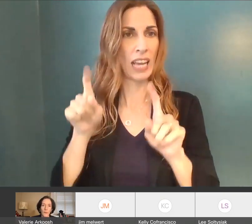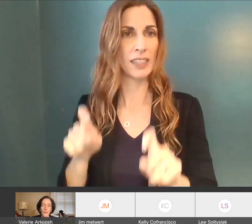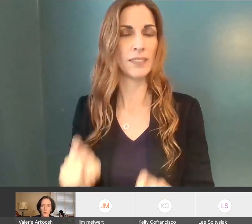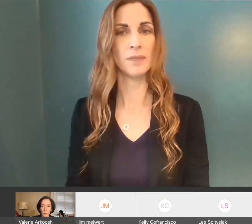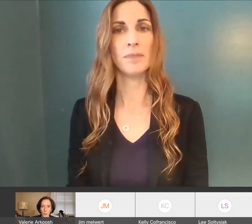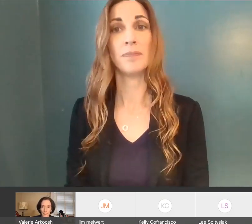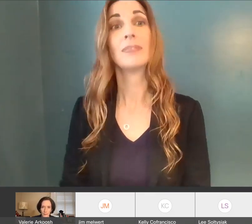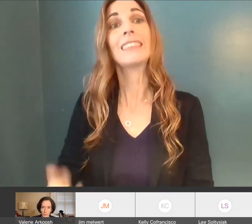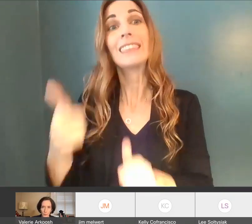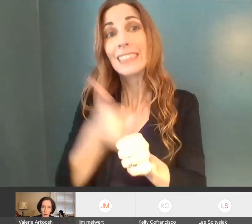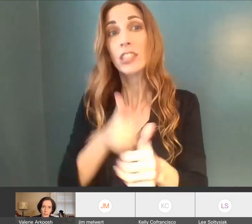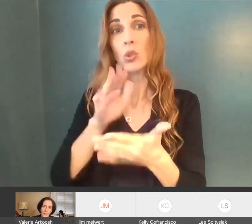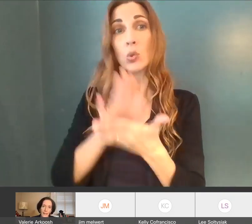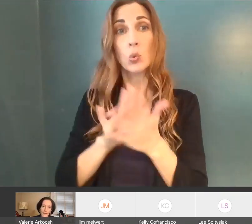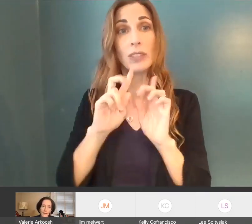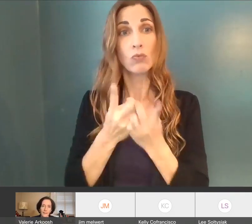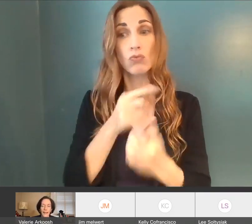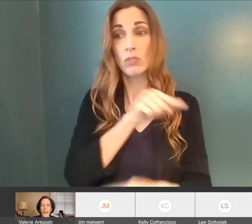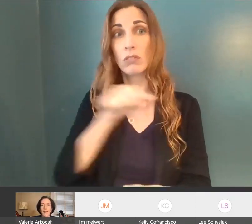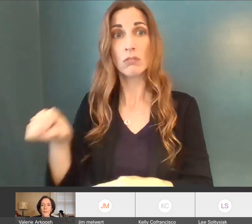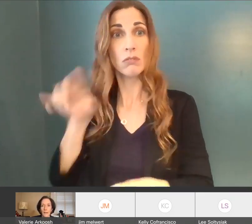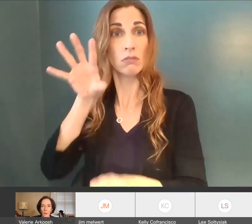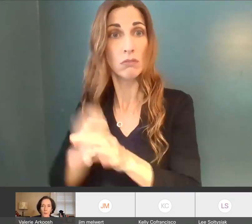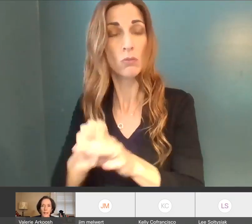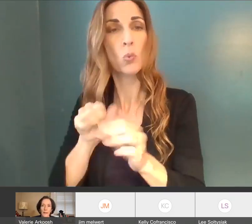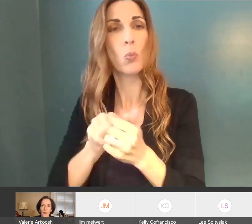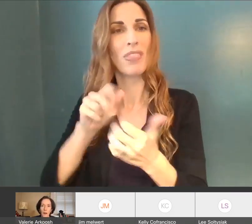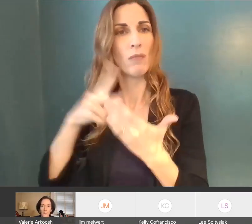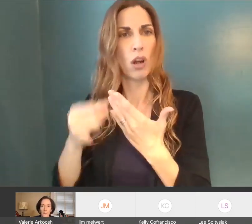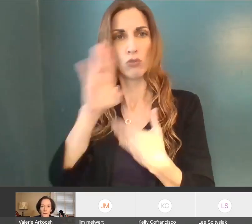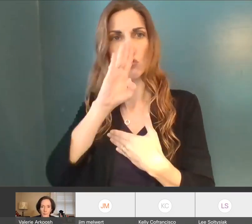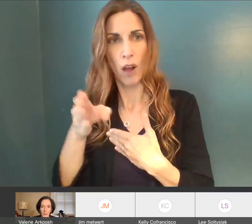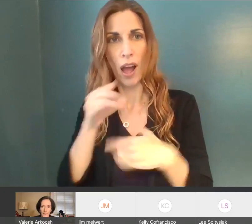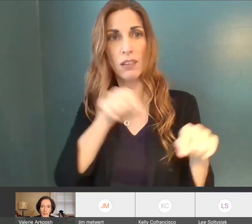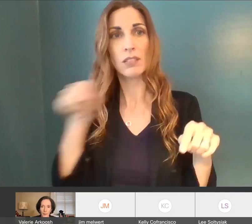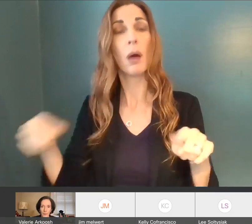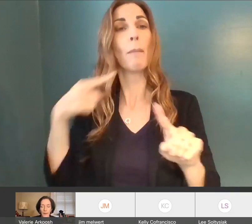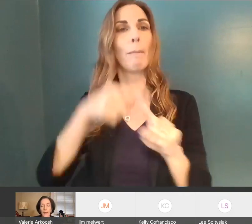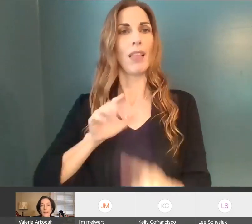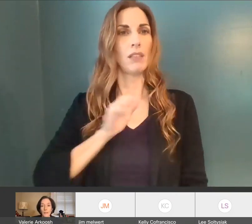working directly with project ACE-IT and the Montgomery County Office of Public Health